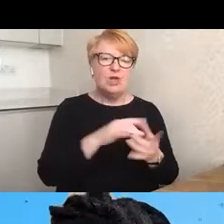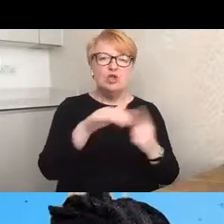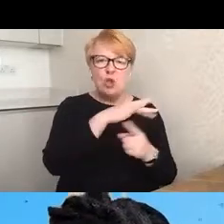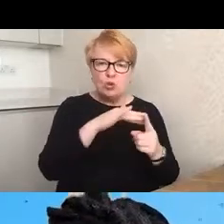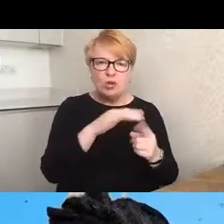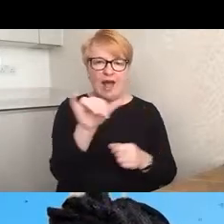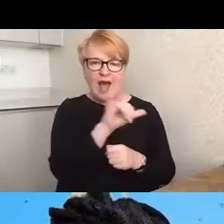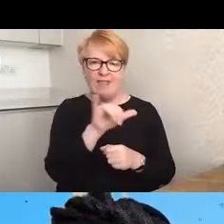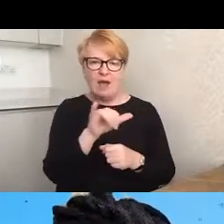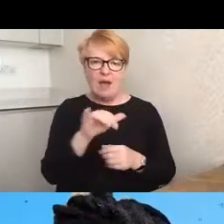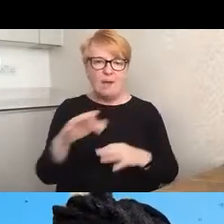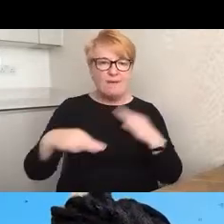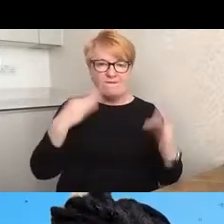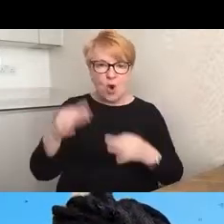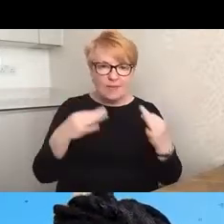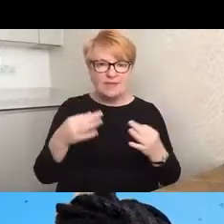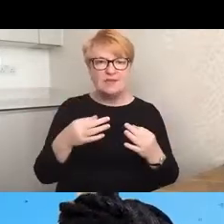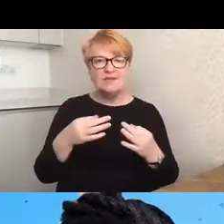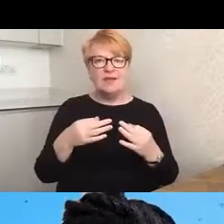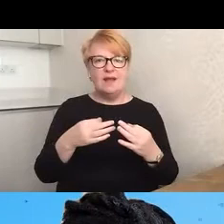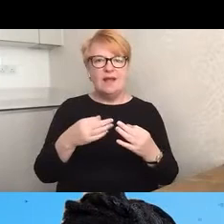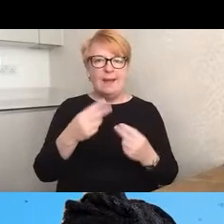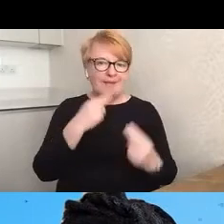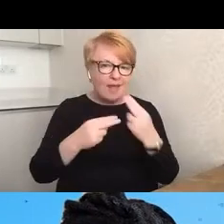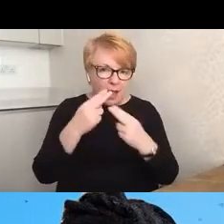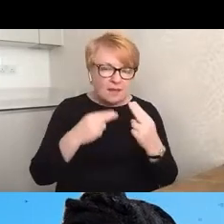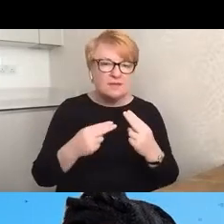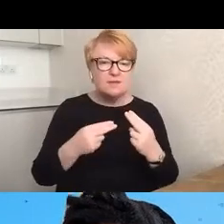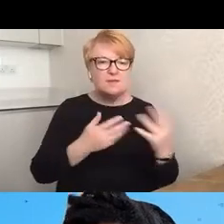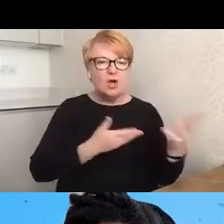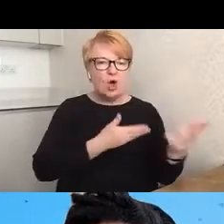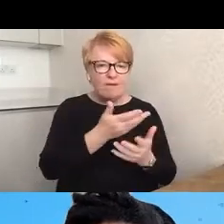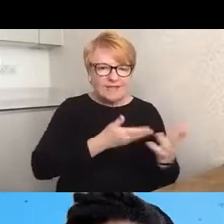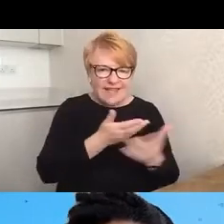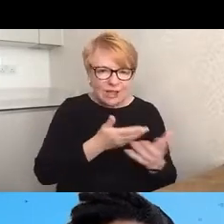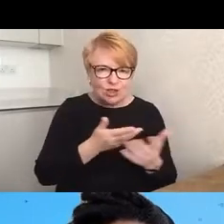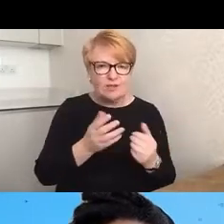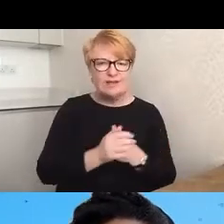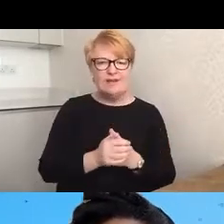meals, be that through conversations. I think of those artists who work with